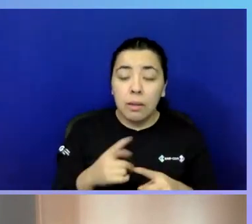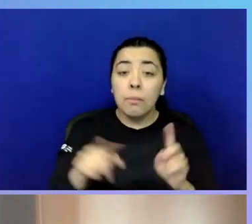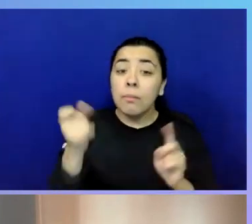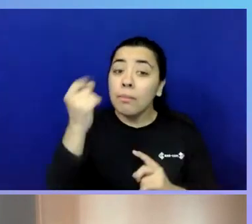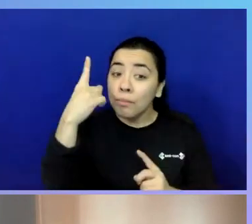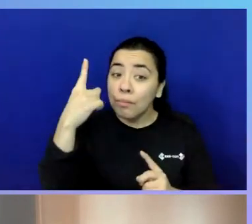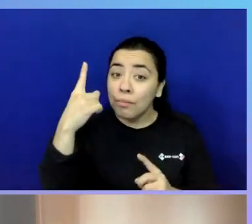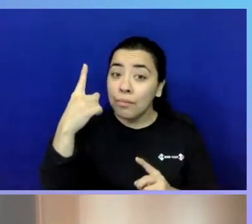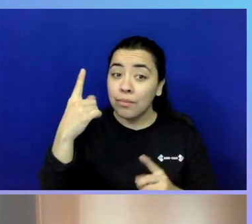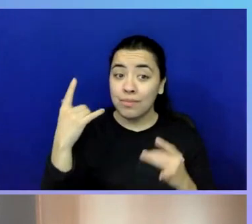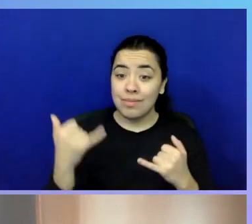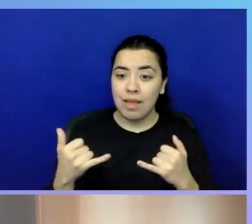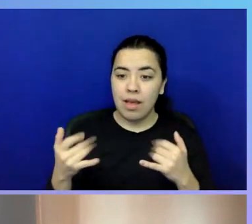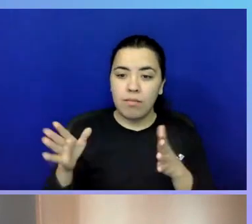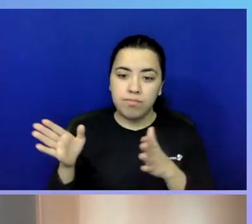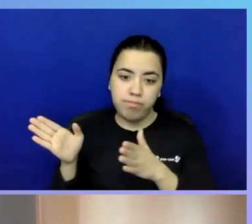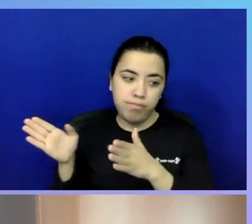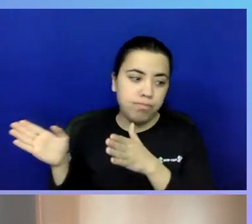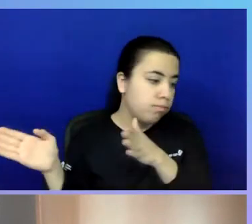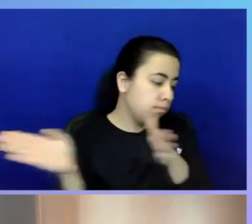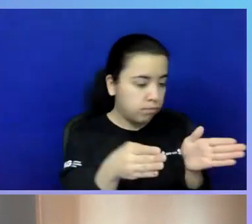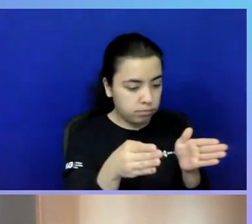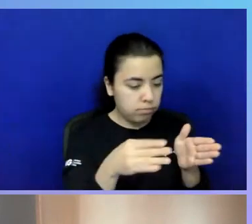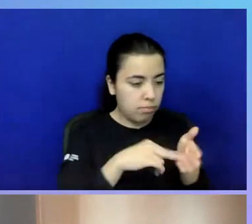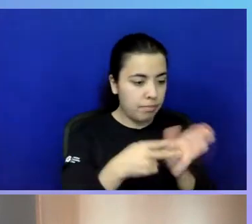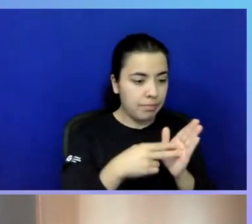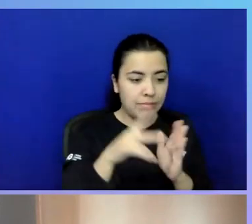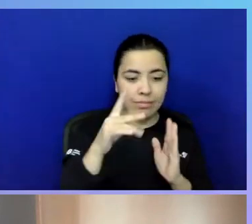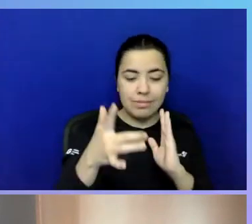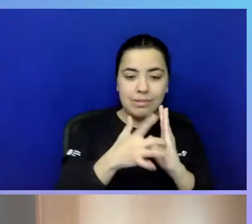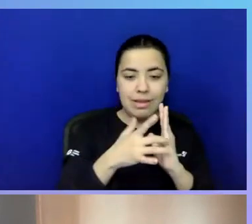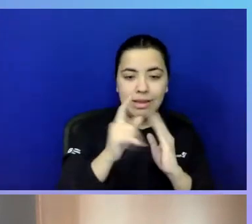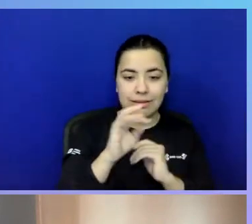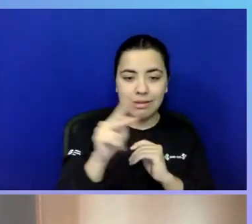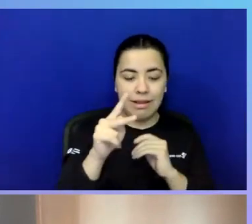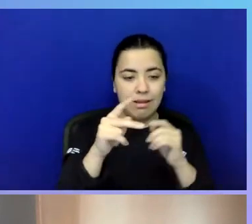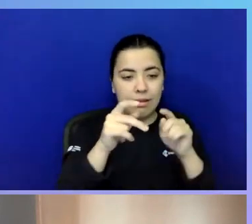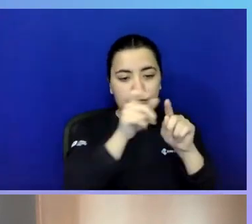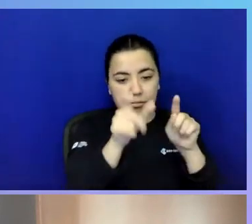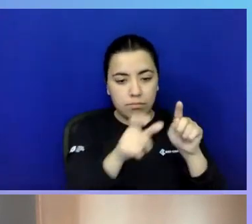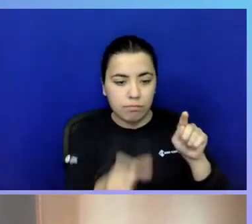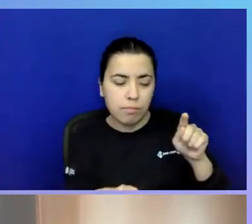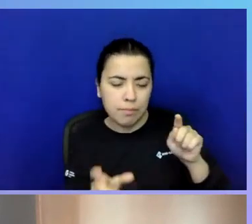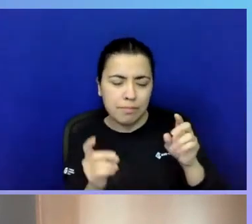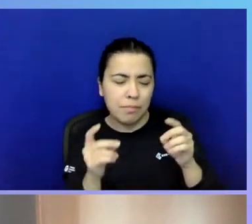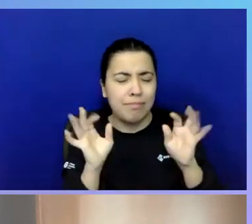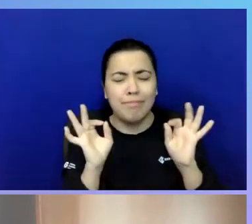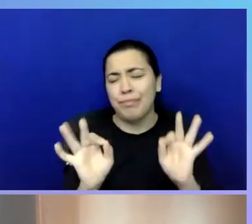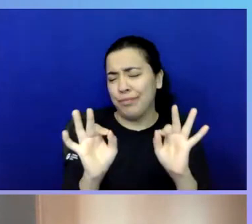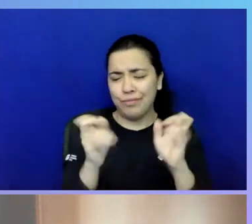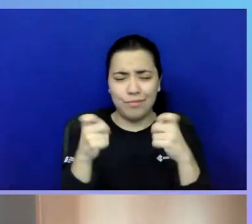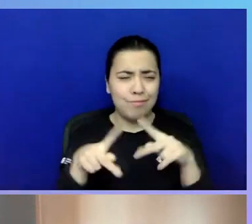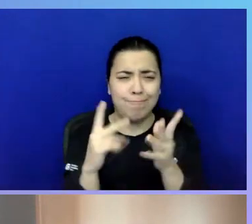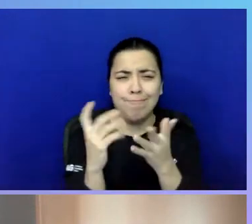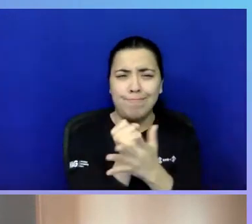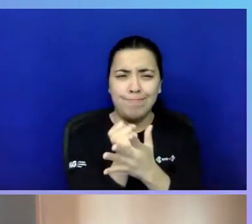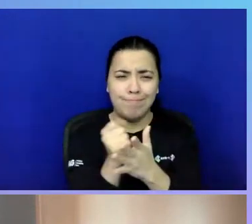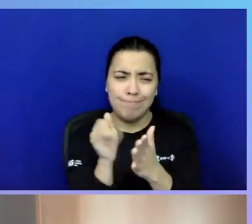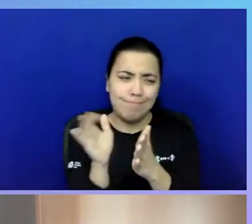complete change in a tech stack is the perfect opportunity to start shifting left. So in turn right, the proactive approach